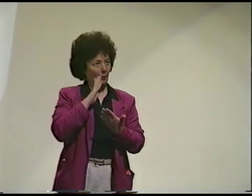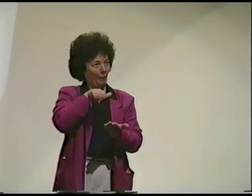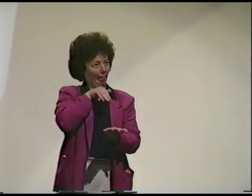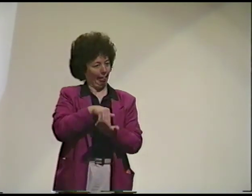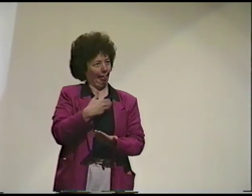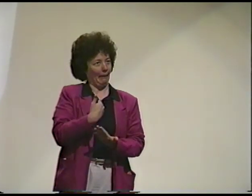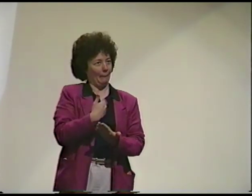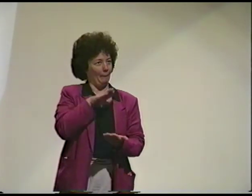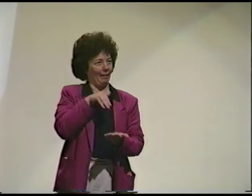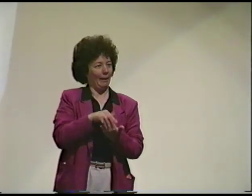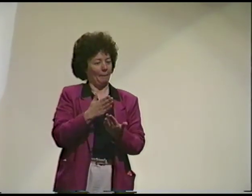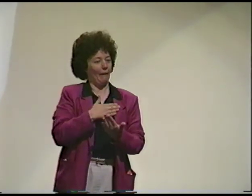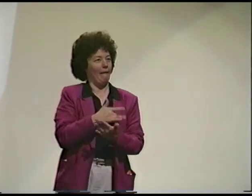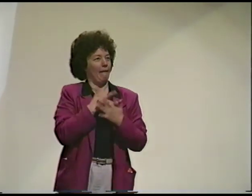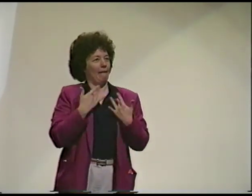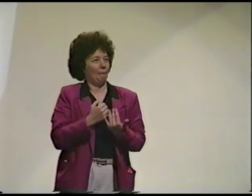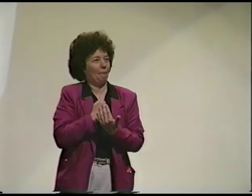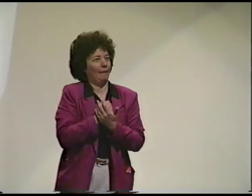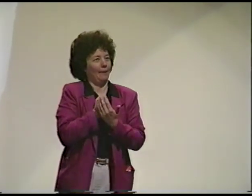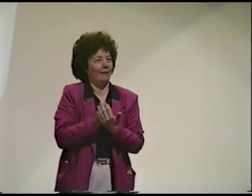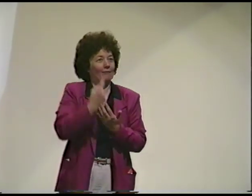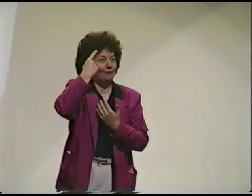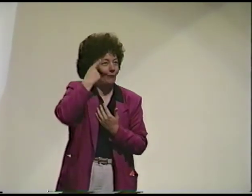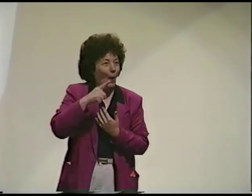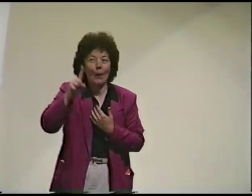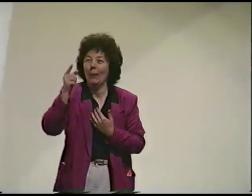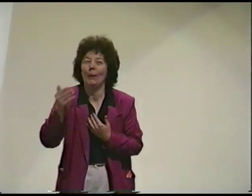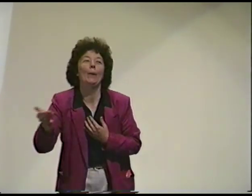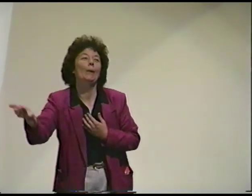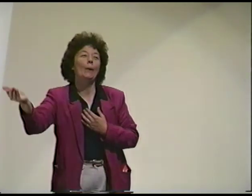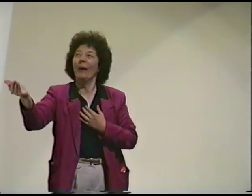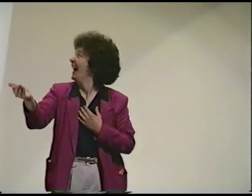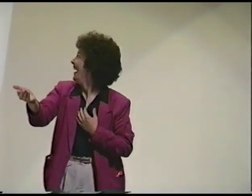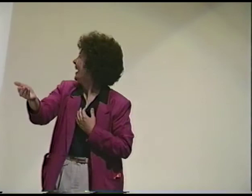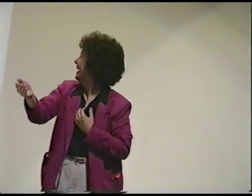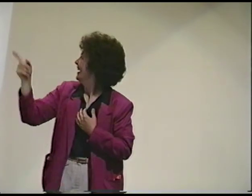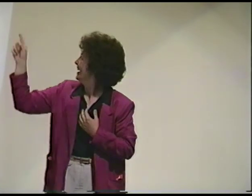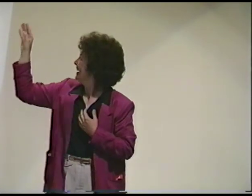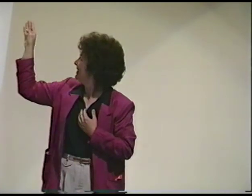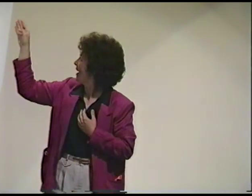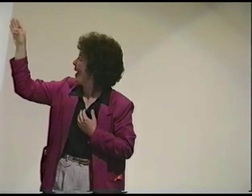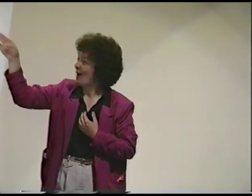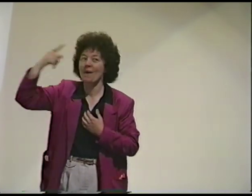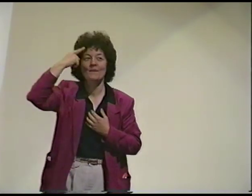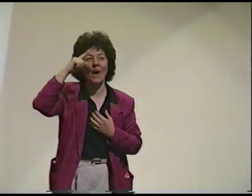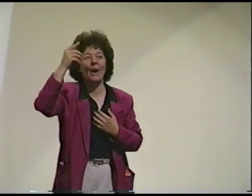And in the middle, my heart beats in the middle of my designing space as in the middle of the page.